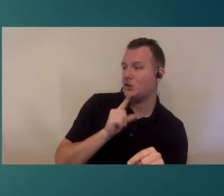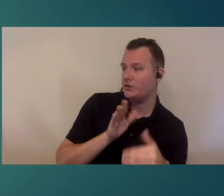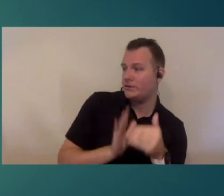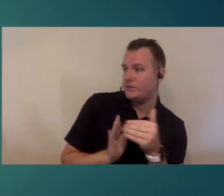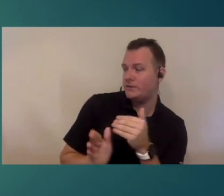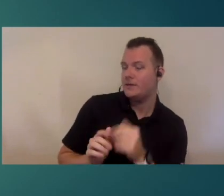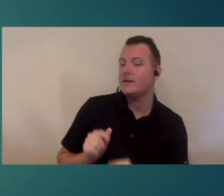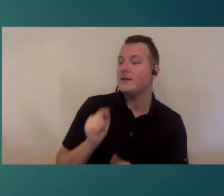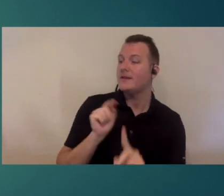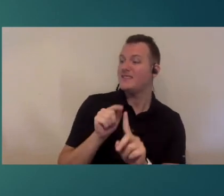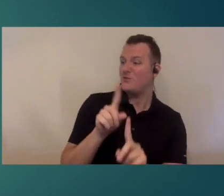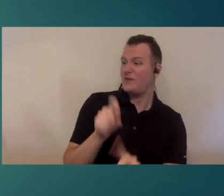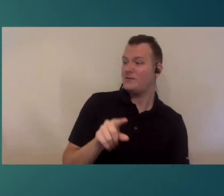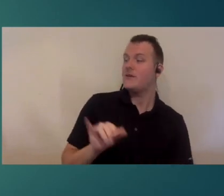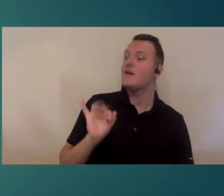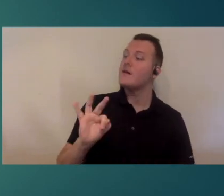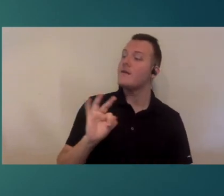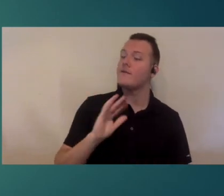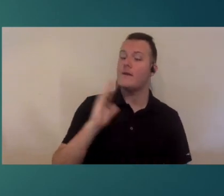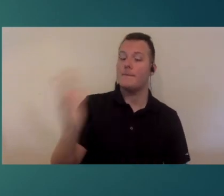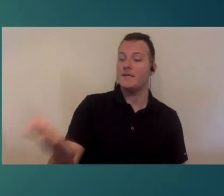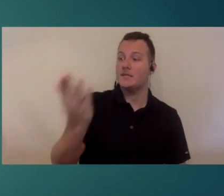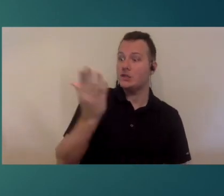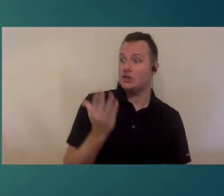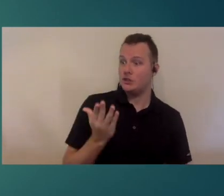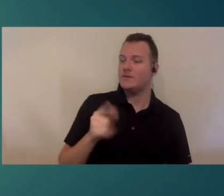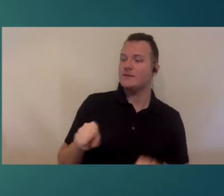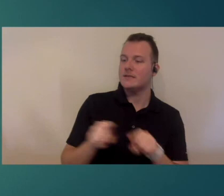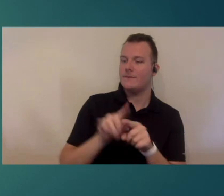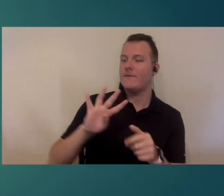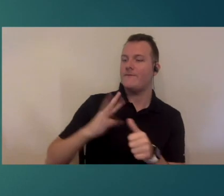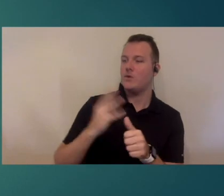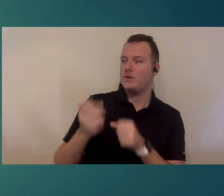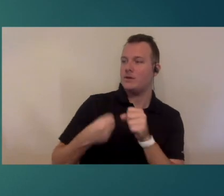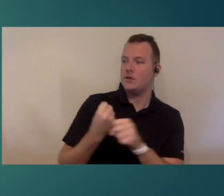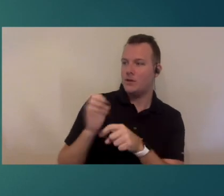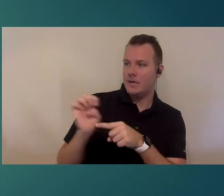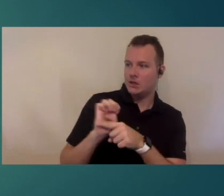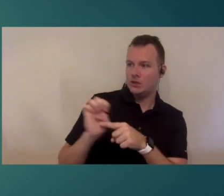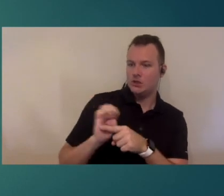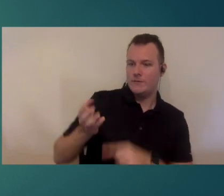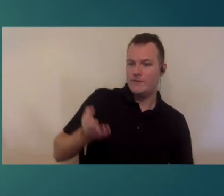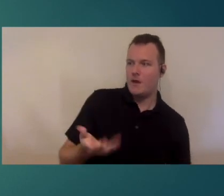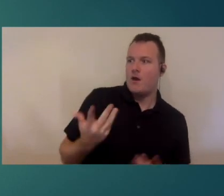This one is: if you're offered a position at the same fourth-year site that you're